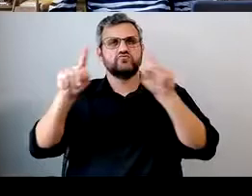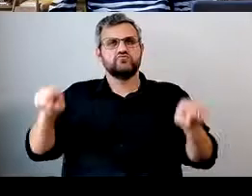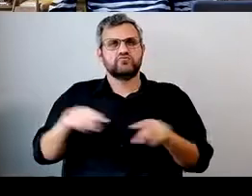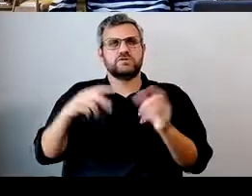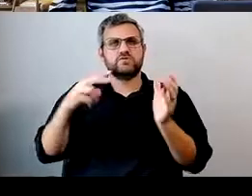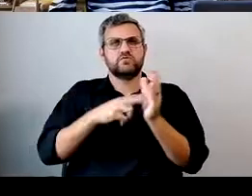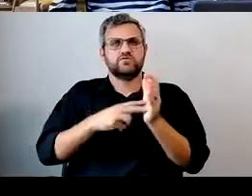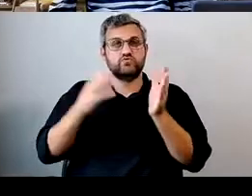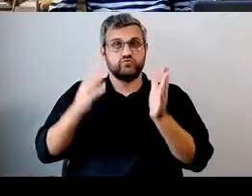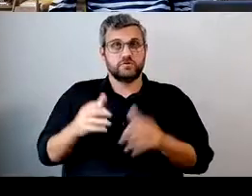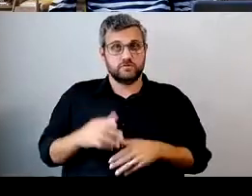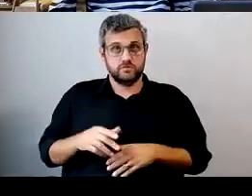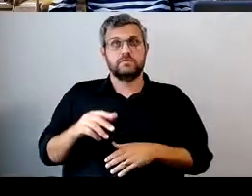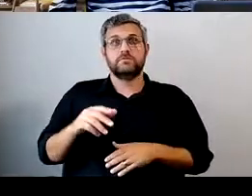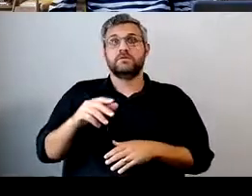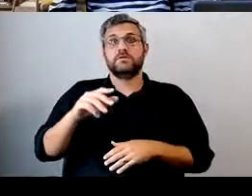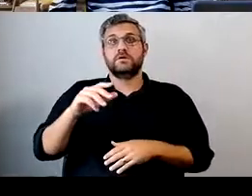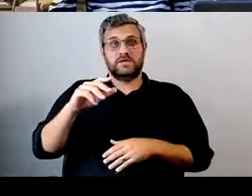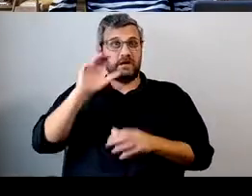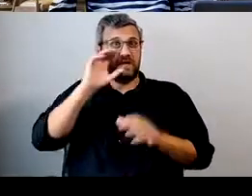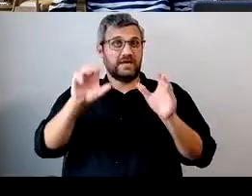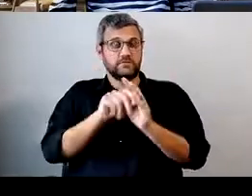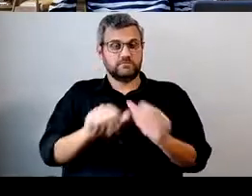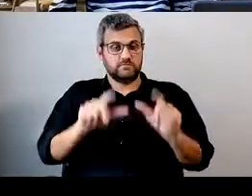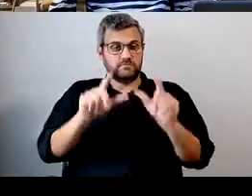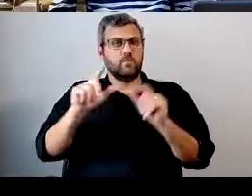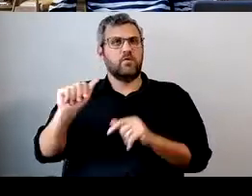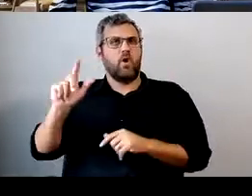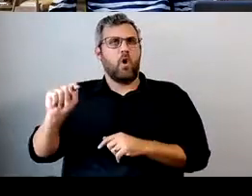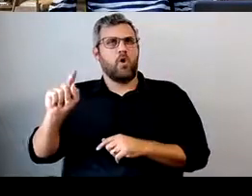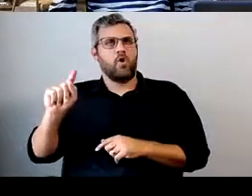when the screener comes to an image that alt text is picked up, and then that context is given